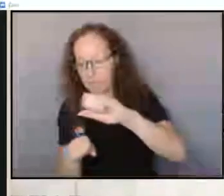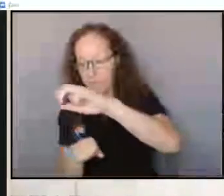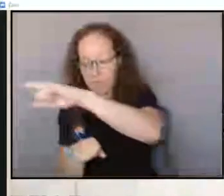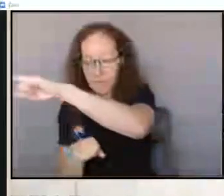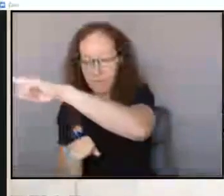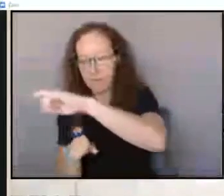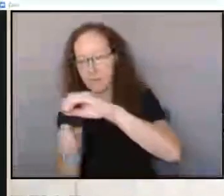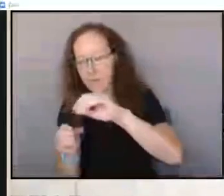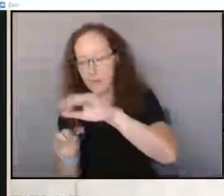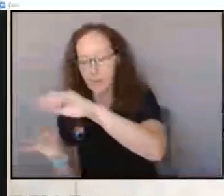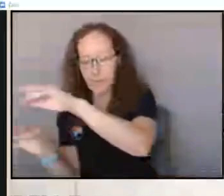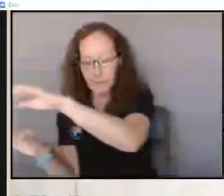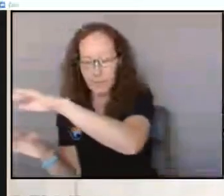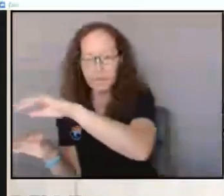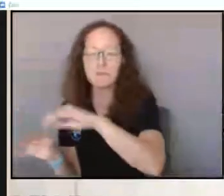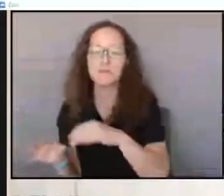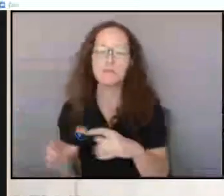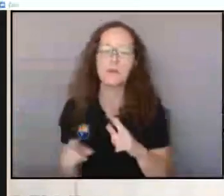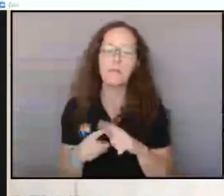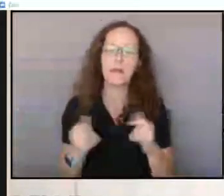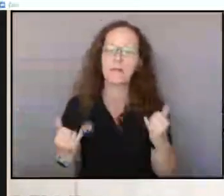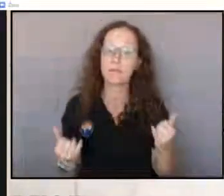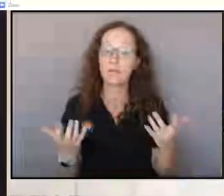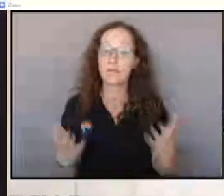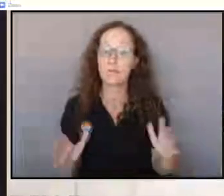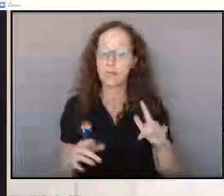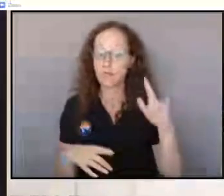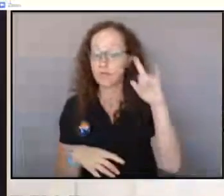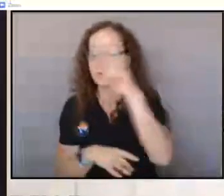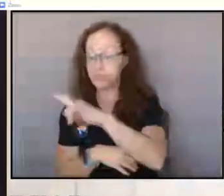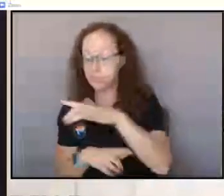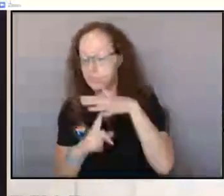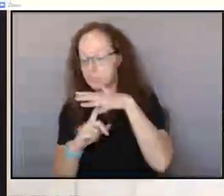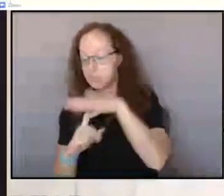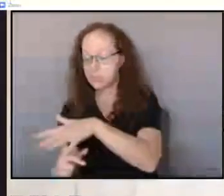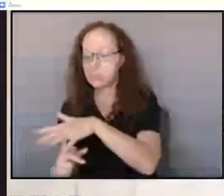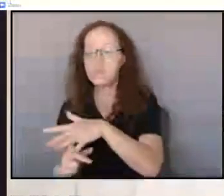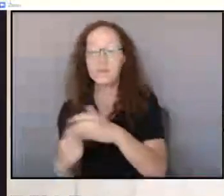WAY UP TO THE FIRST FINGER. THEY HAVE HELD THE FIRE